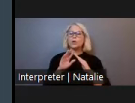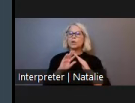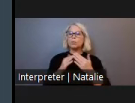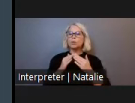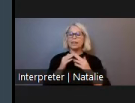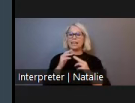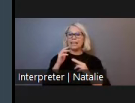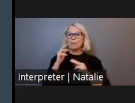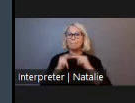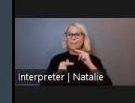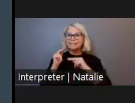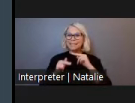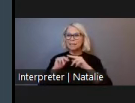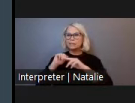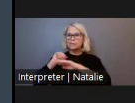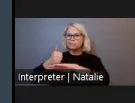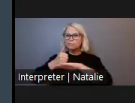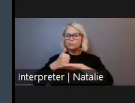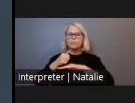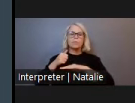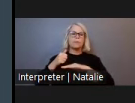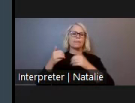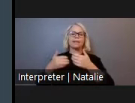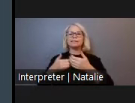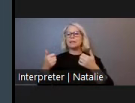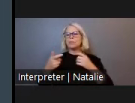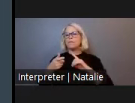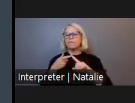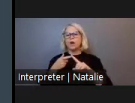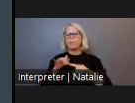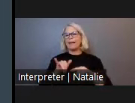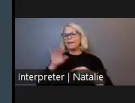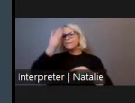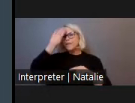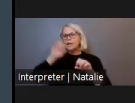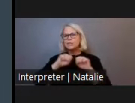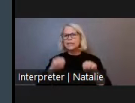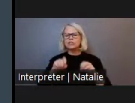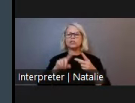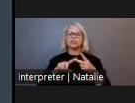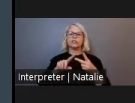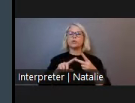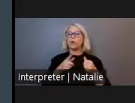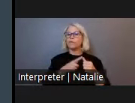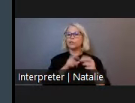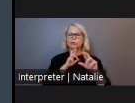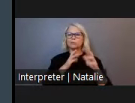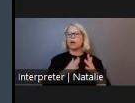buildings, apart from fire stations or first responder buildings.